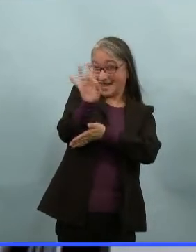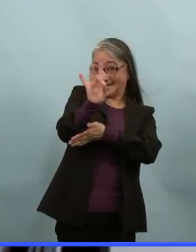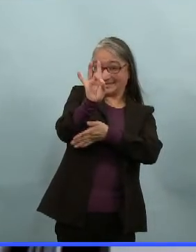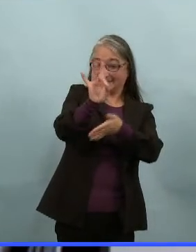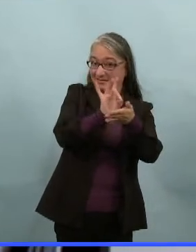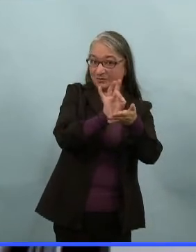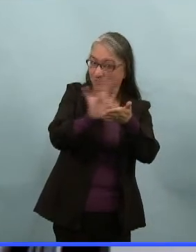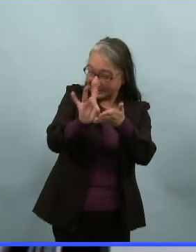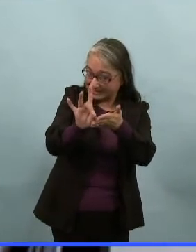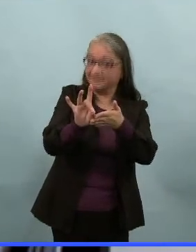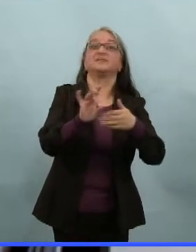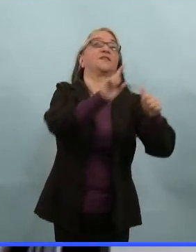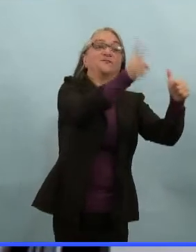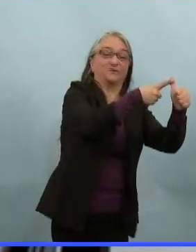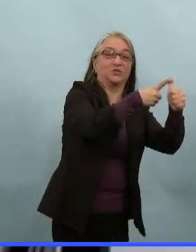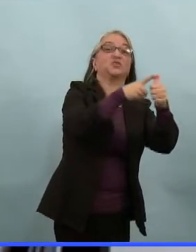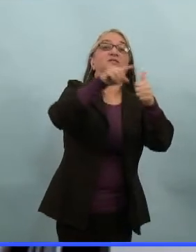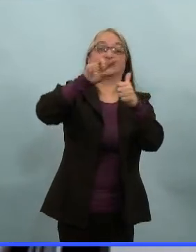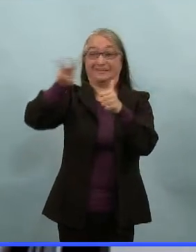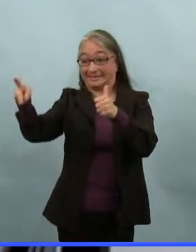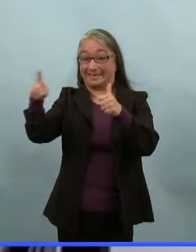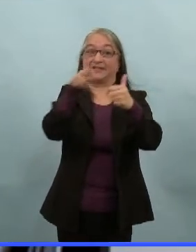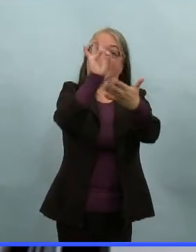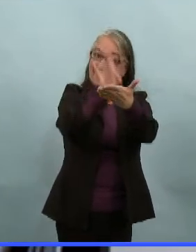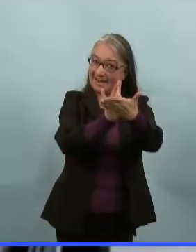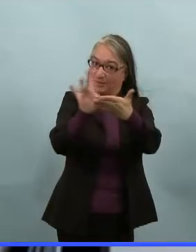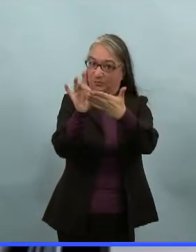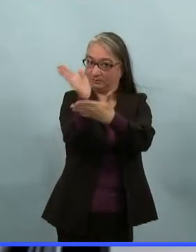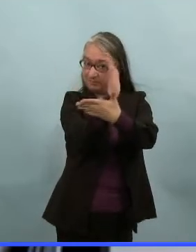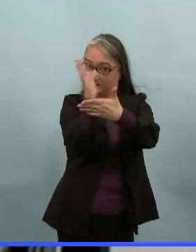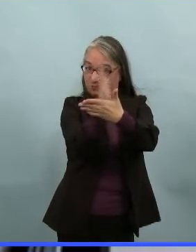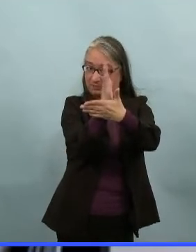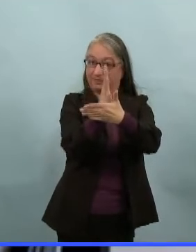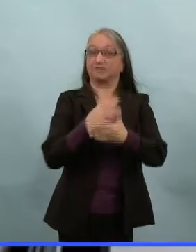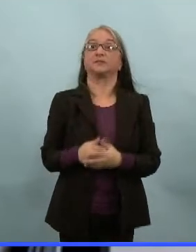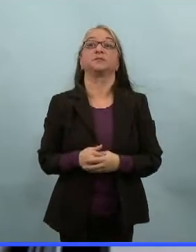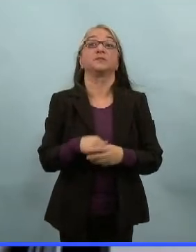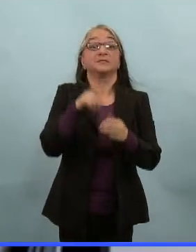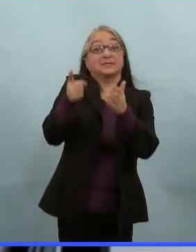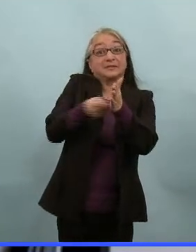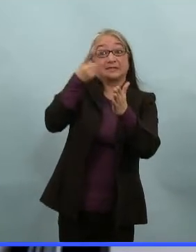we do know that there may be some unique circumstances where physicians may need to do